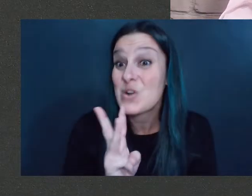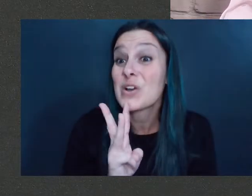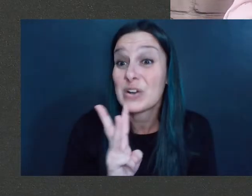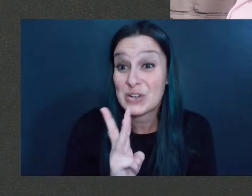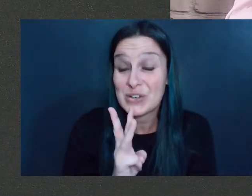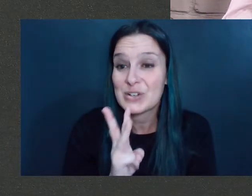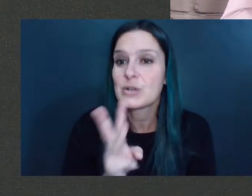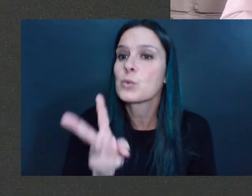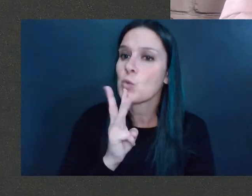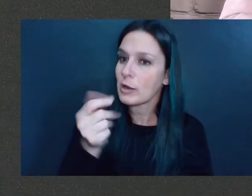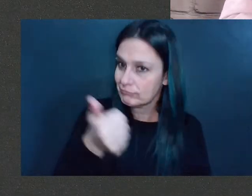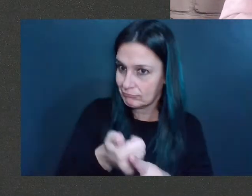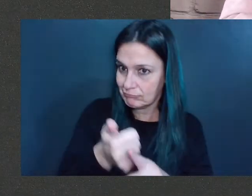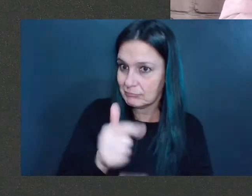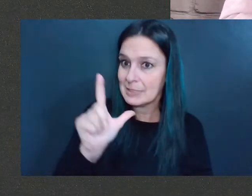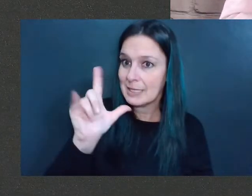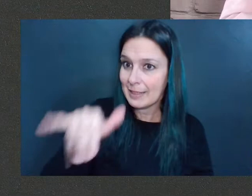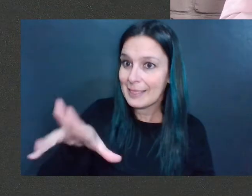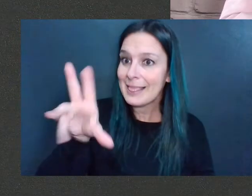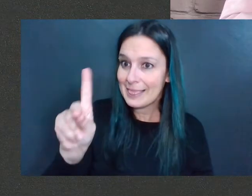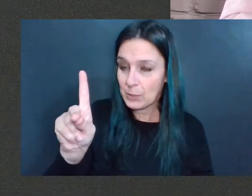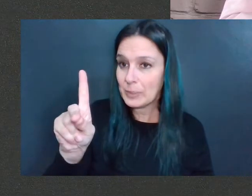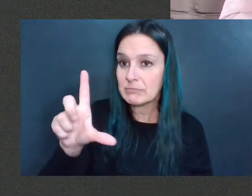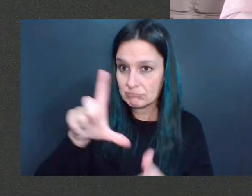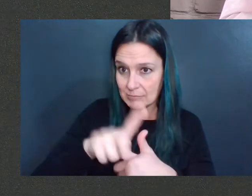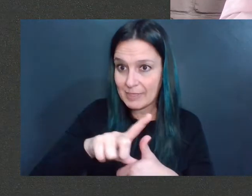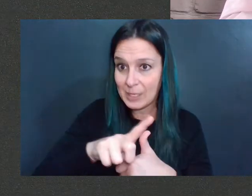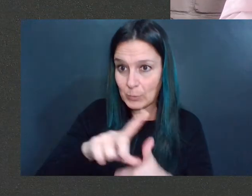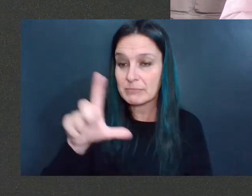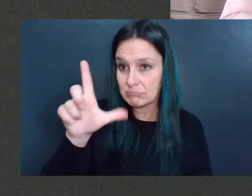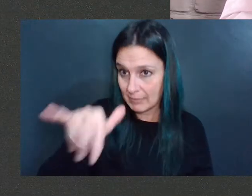And water is the liquid form of water.